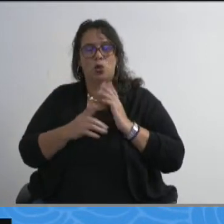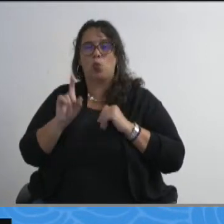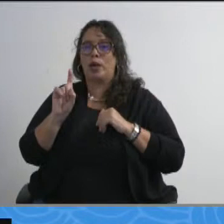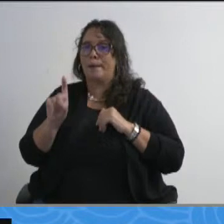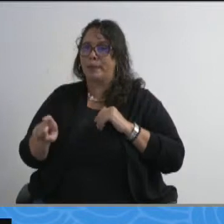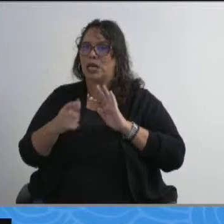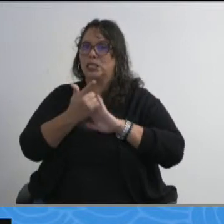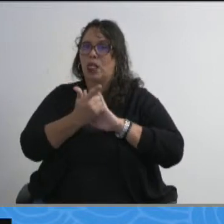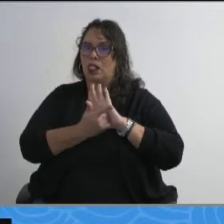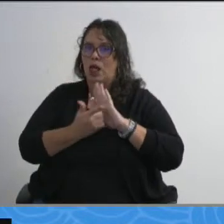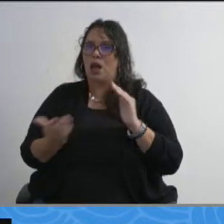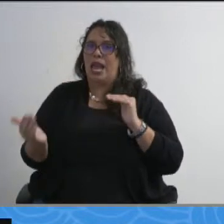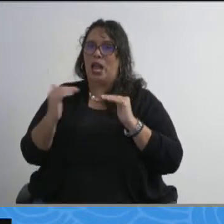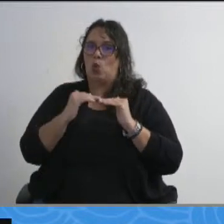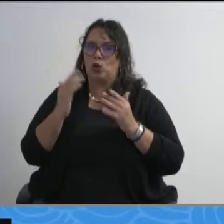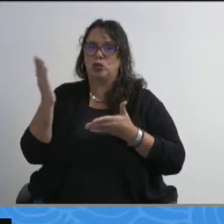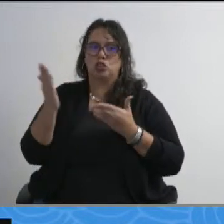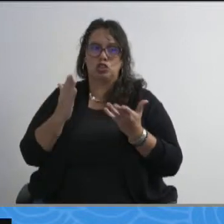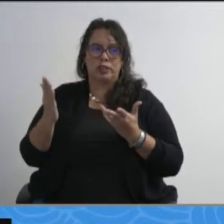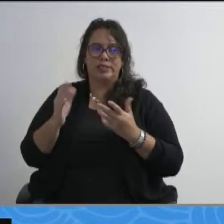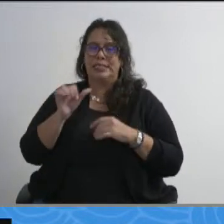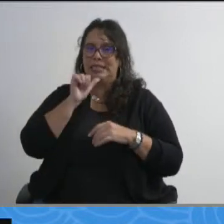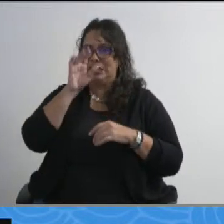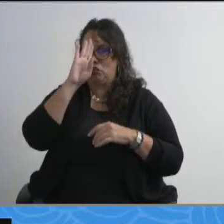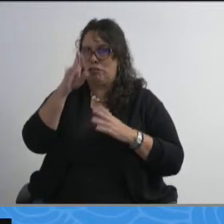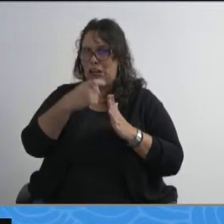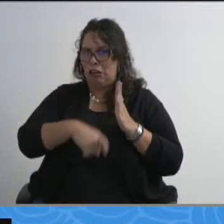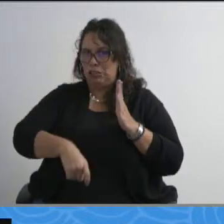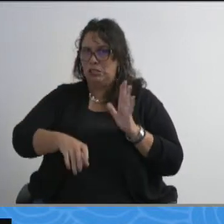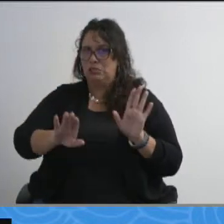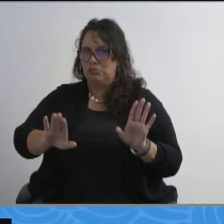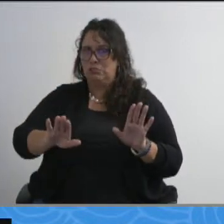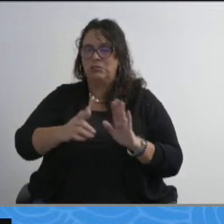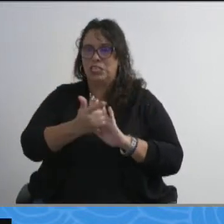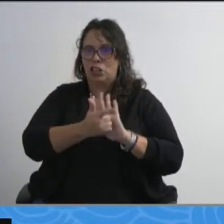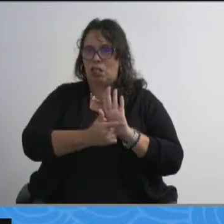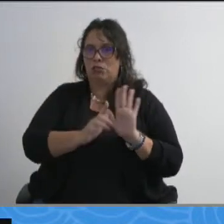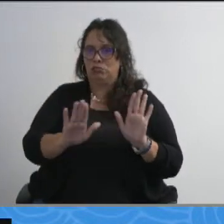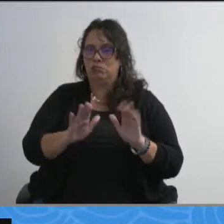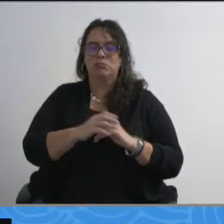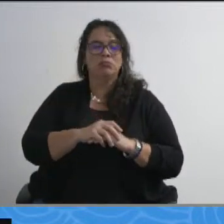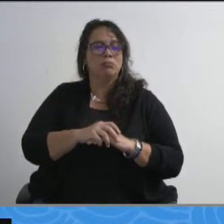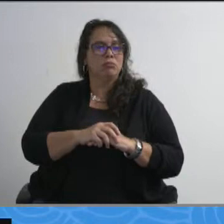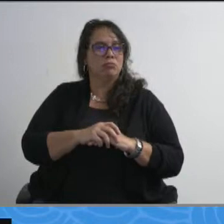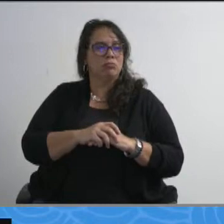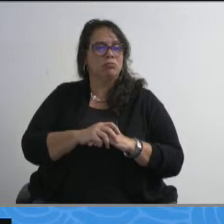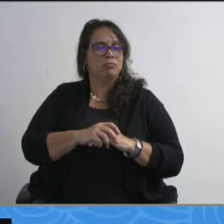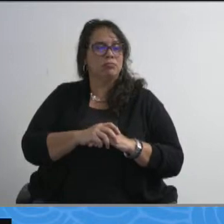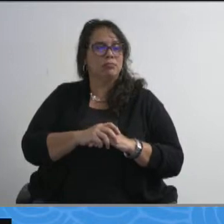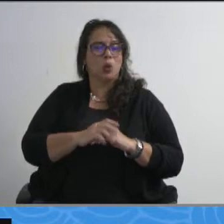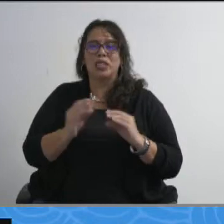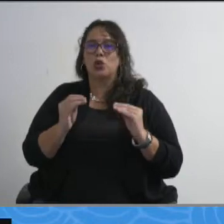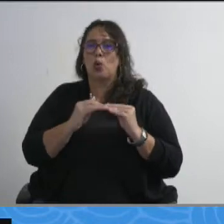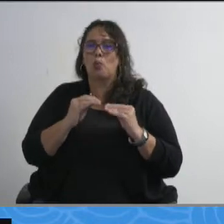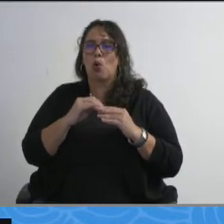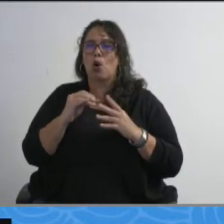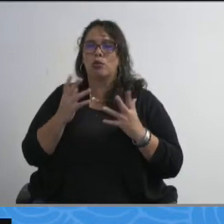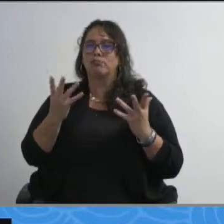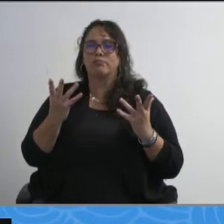and we also have to do indirect costs by law. Now, that's what it is. Let's find out more specifically what we're doing with it,